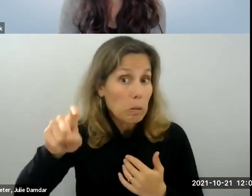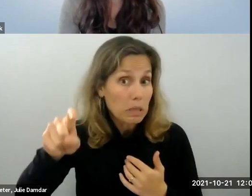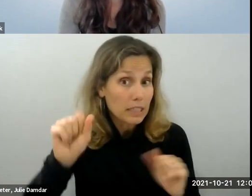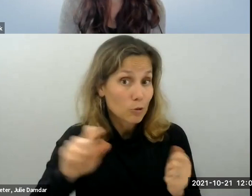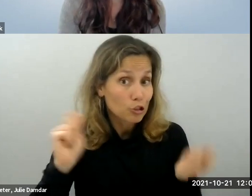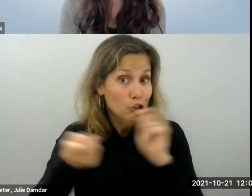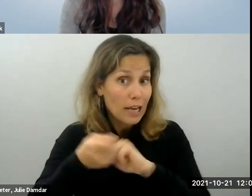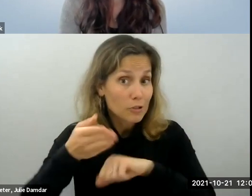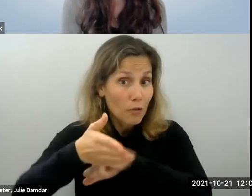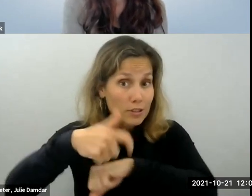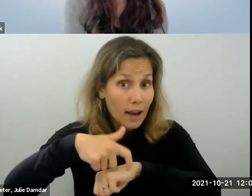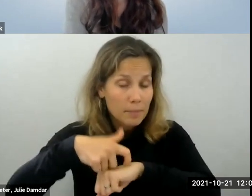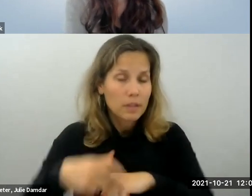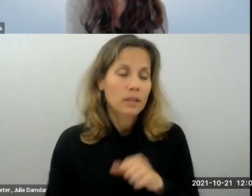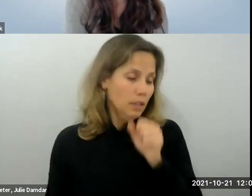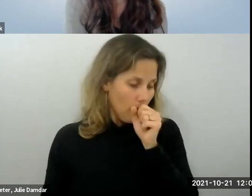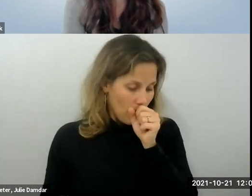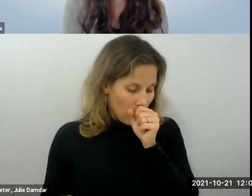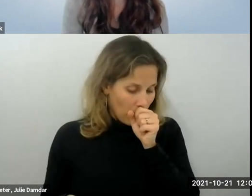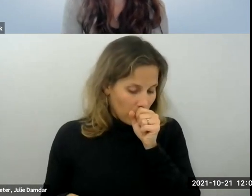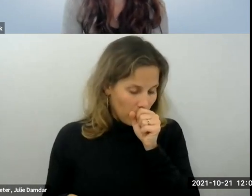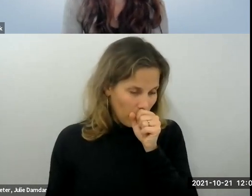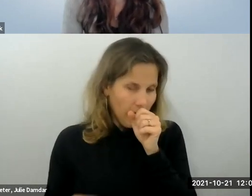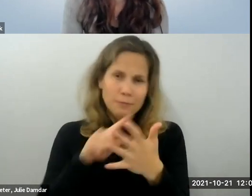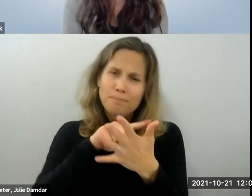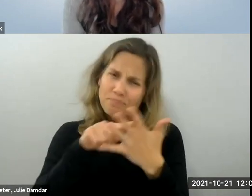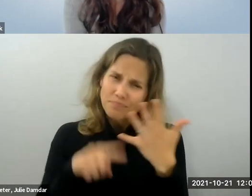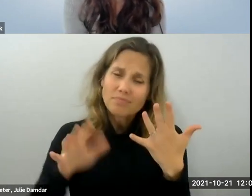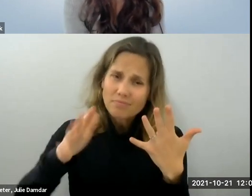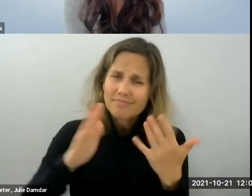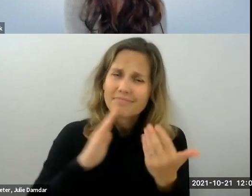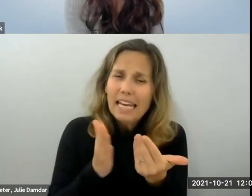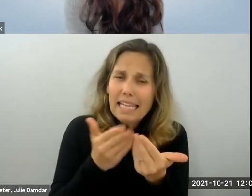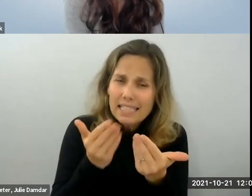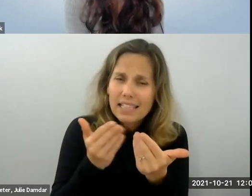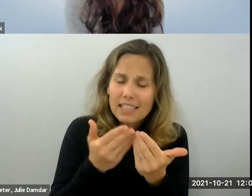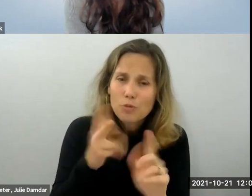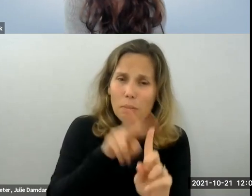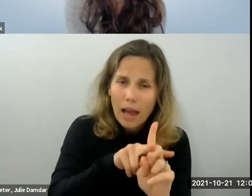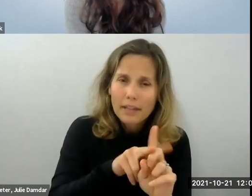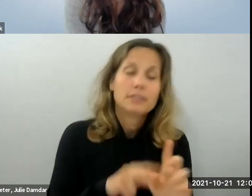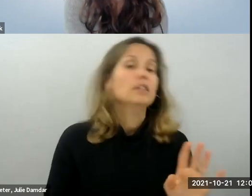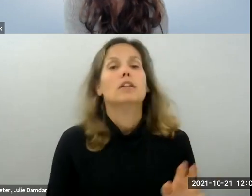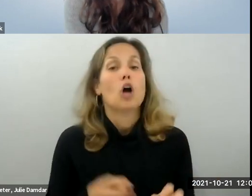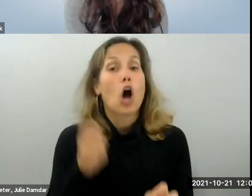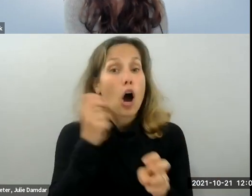Lisa Saldana (she/her/hers): So those things are pretty easy not easy, but they but they've been operationalize what makes it hard from the six standpoint.